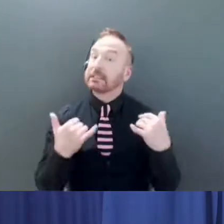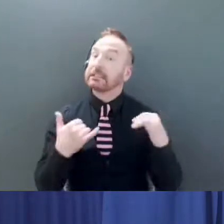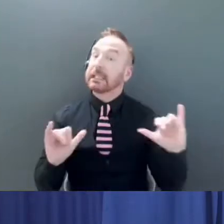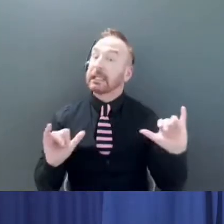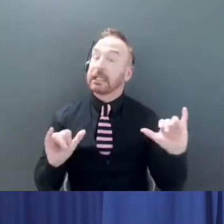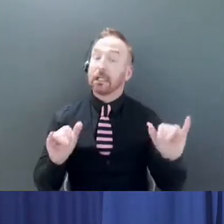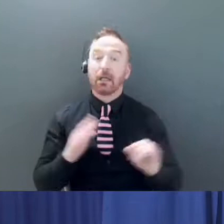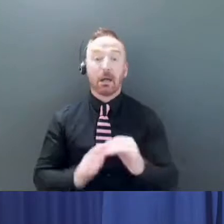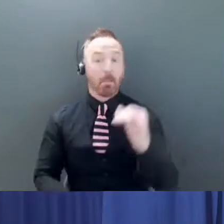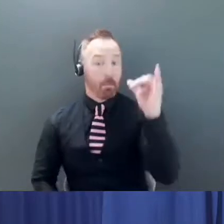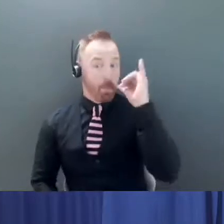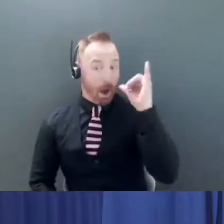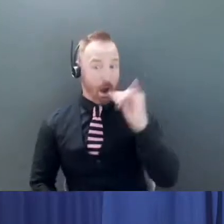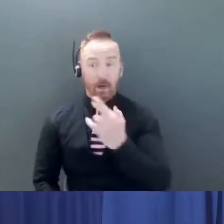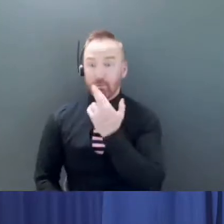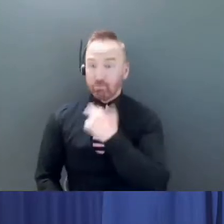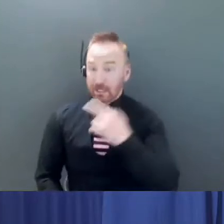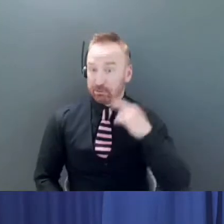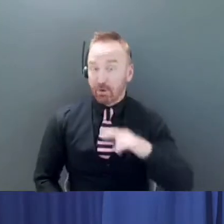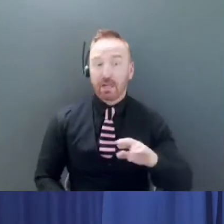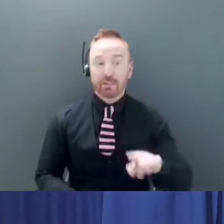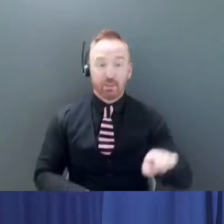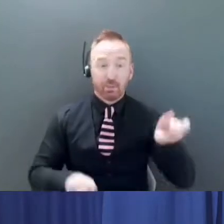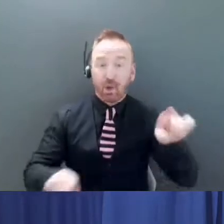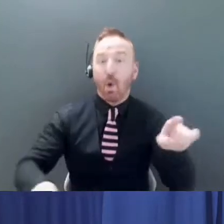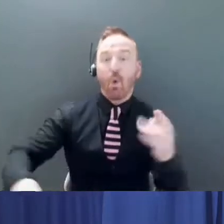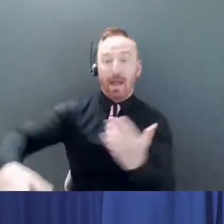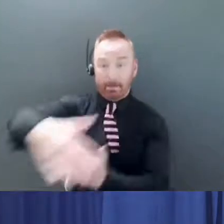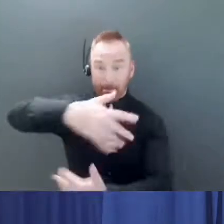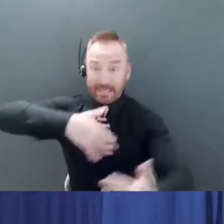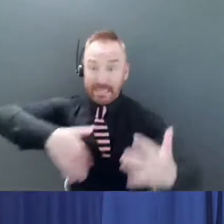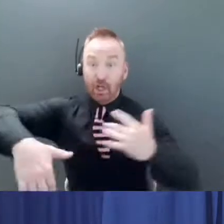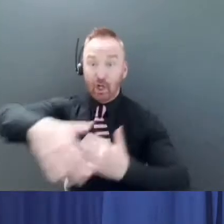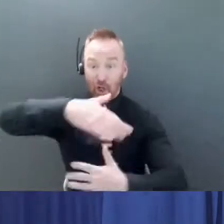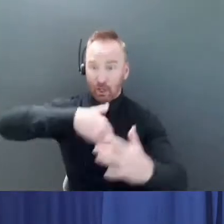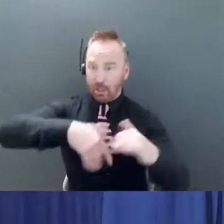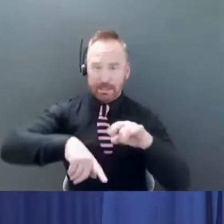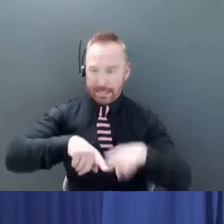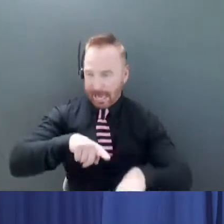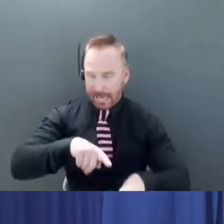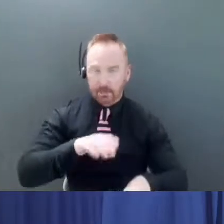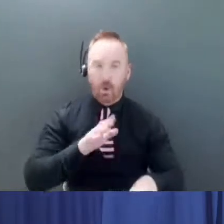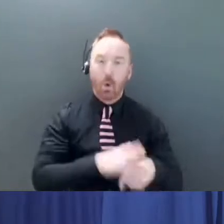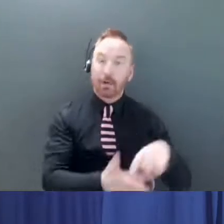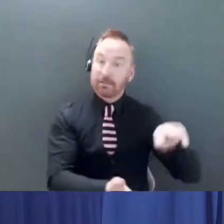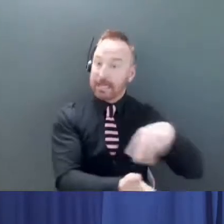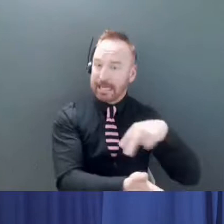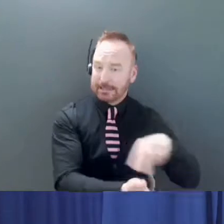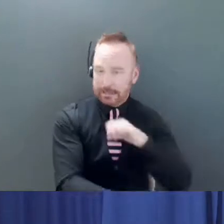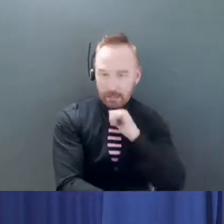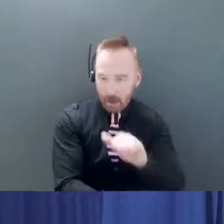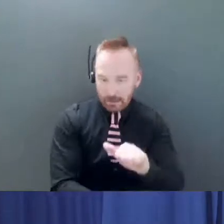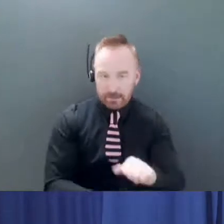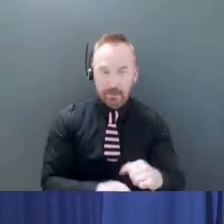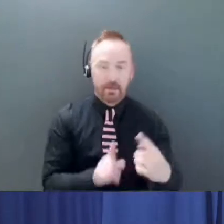allowed. Physical distancing and wearing a mask where requested before entering an establishment also